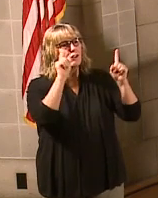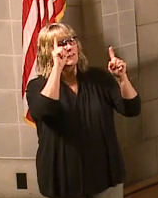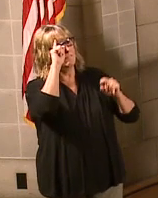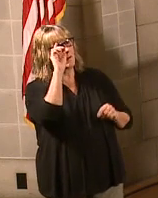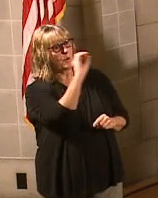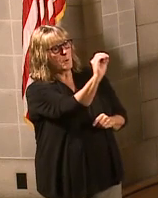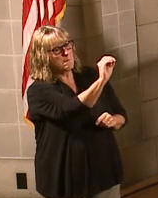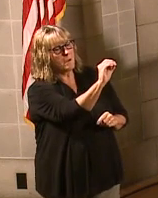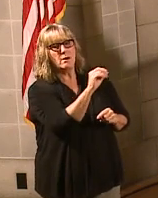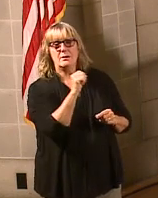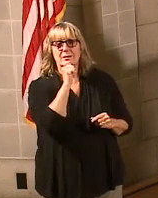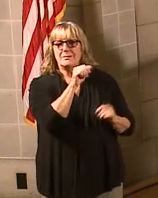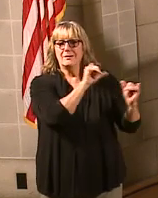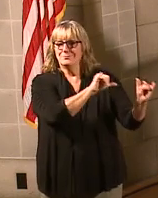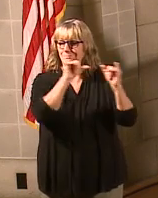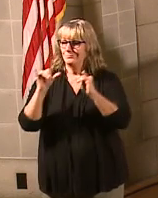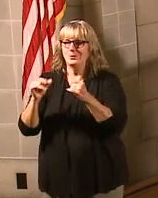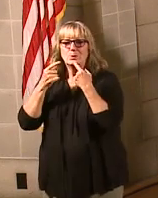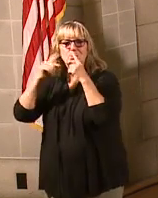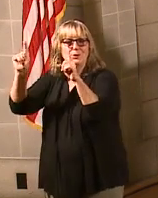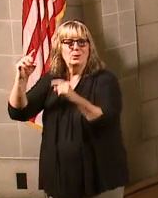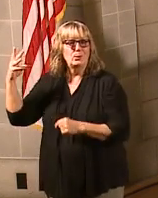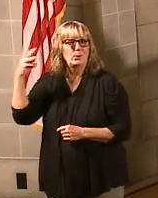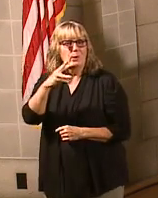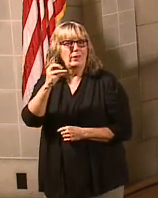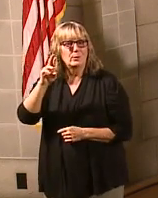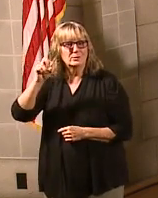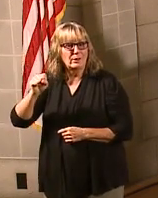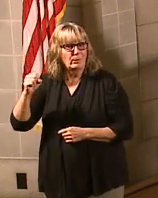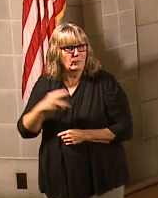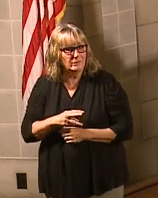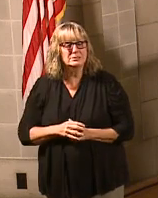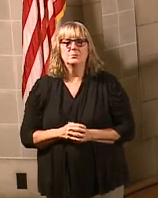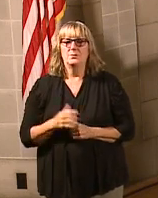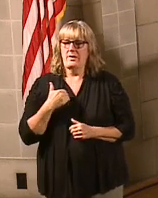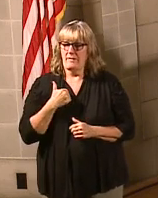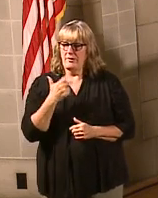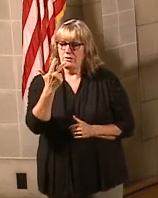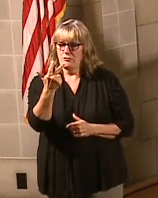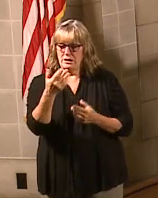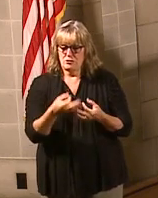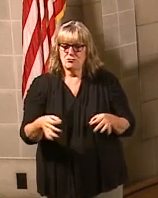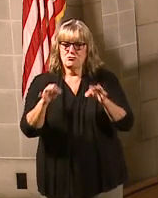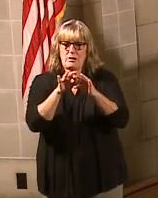DENSITIES AND CULTURES. WHAT WORKS FOR OMAHA DOES NOT